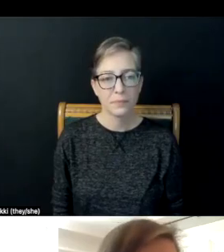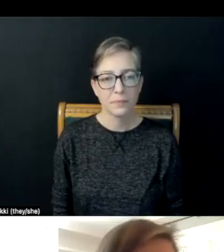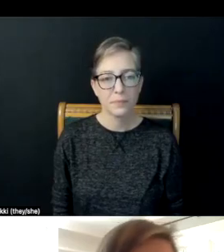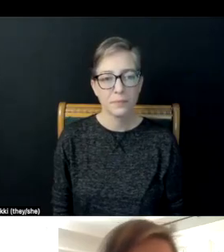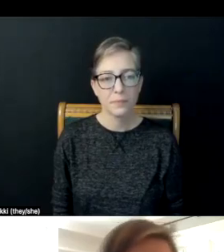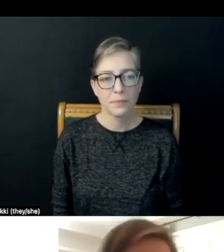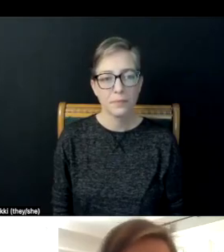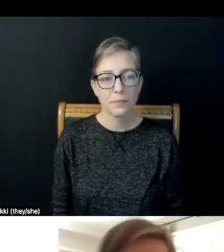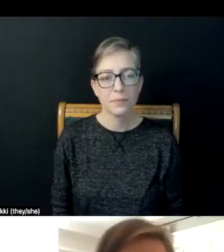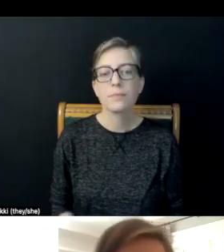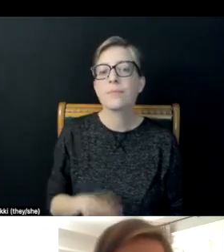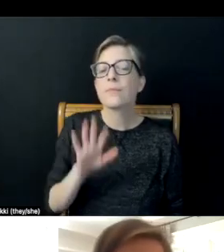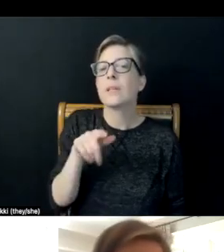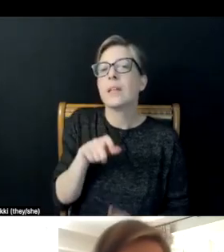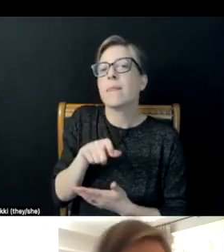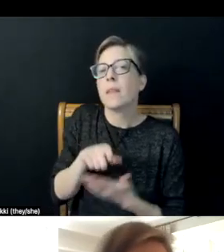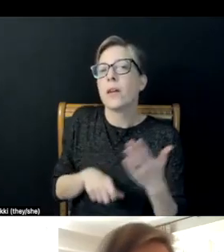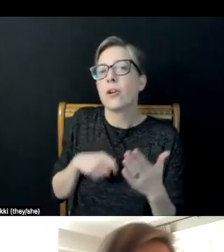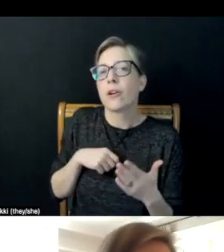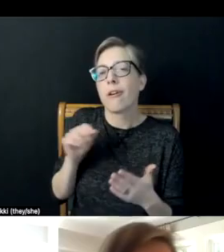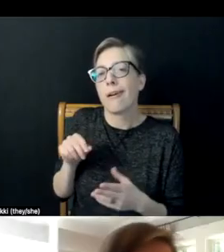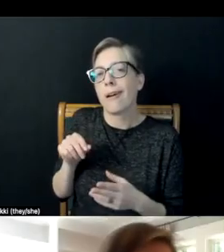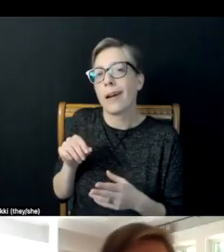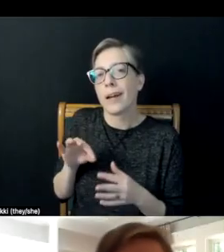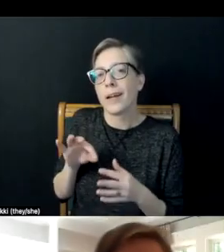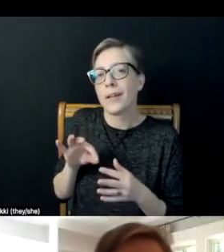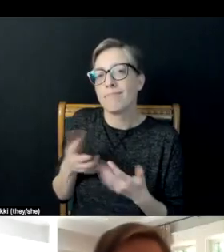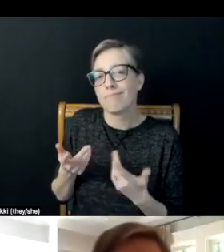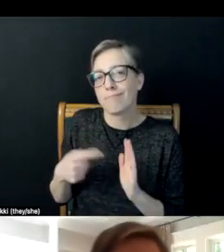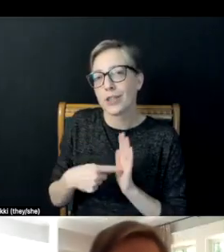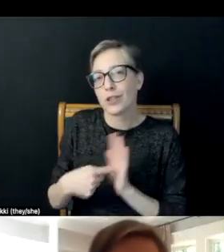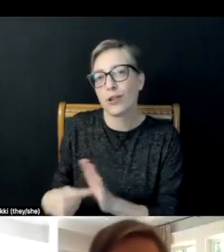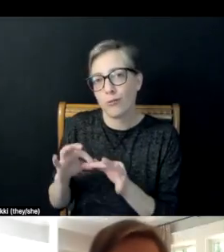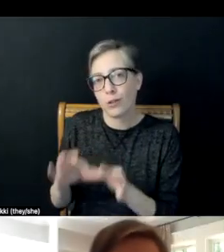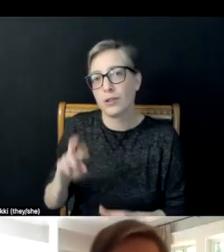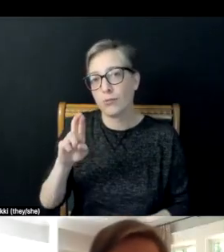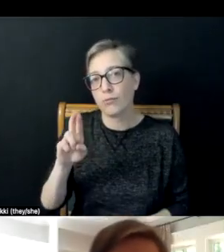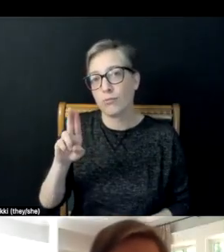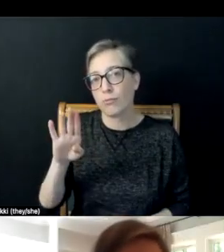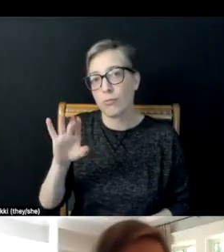That paper that I referred to around the rubbish was from 1979. There are far more recent papers that are sharing